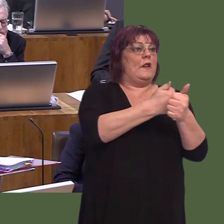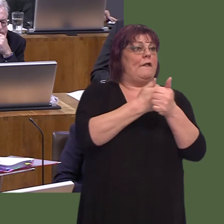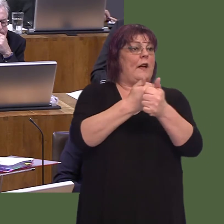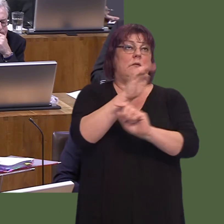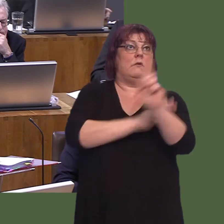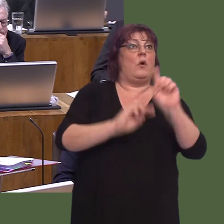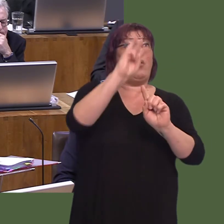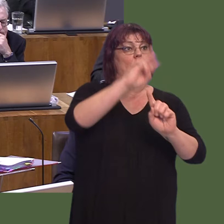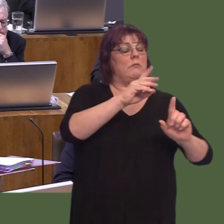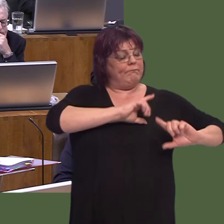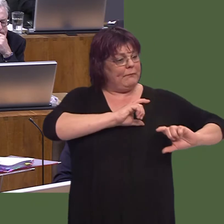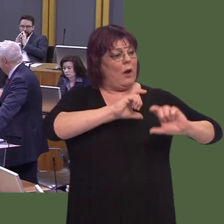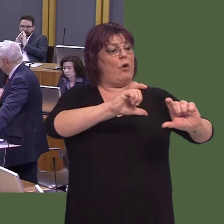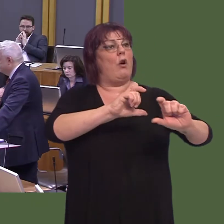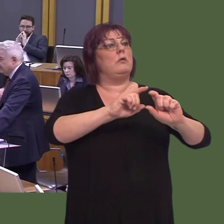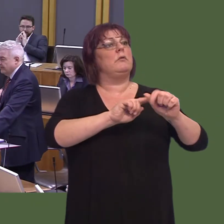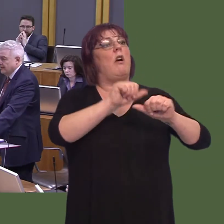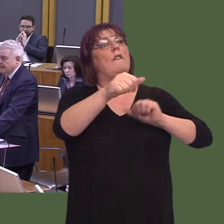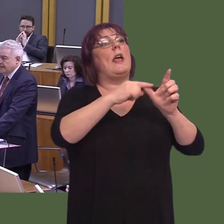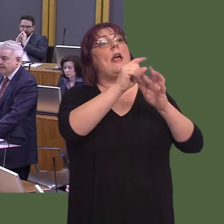I said, that will continue into the next financial year.